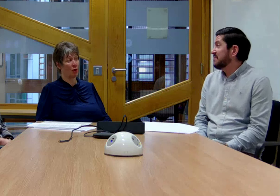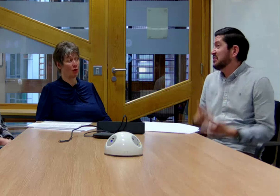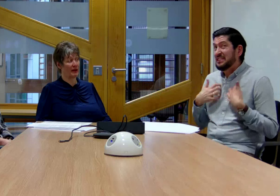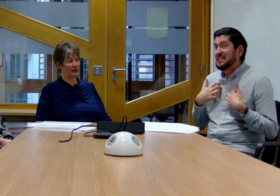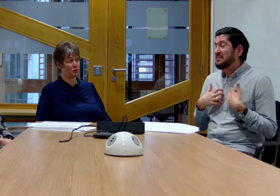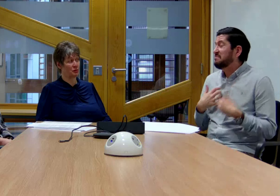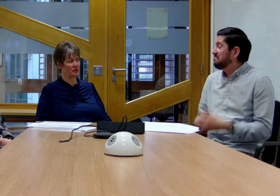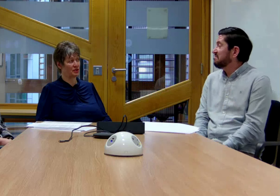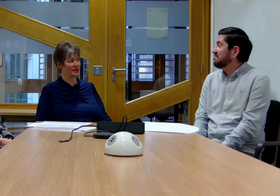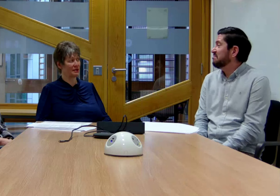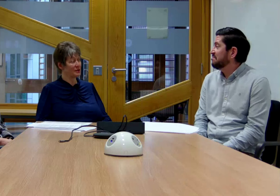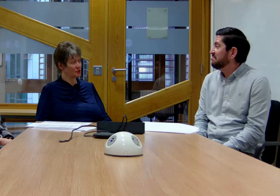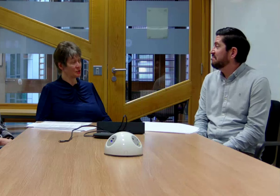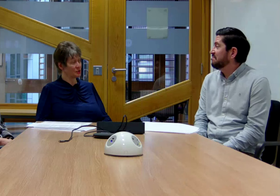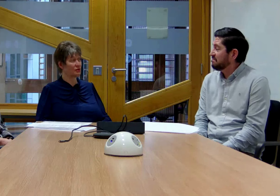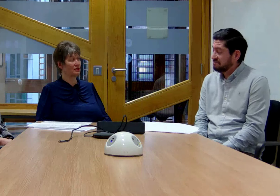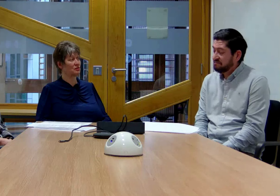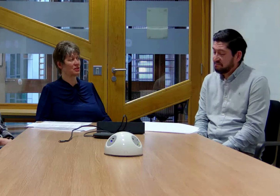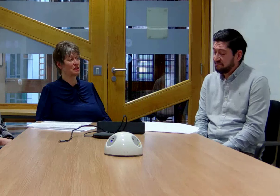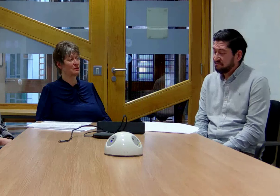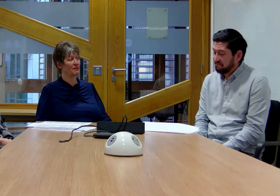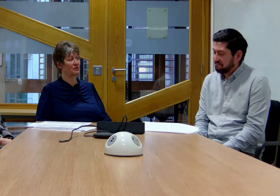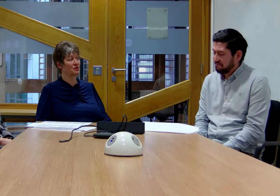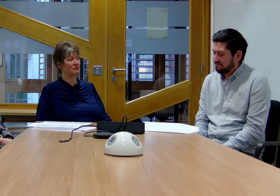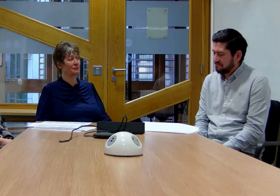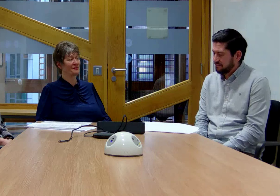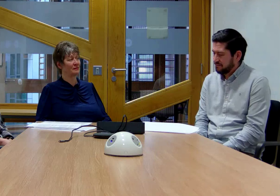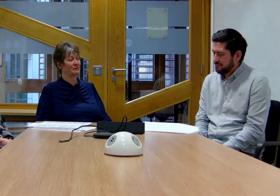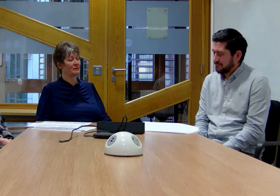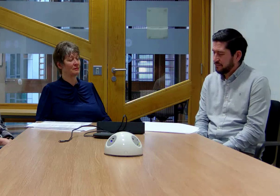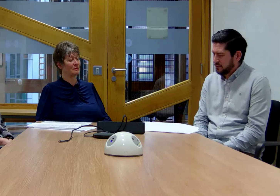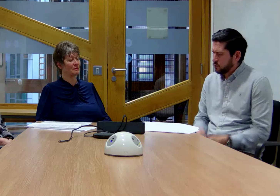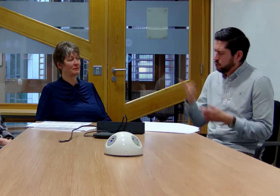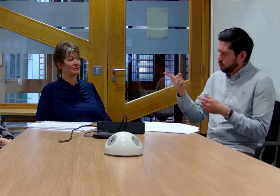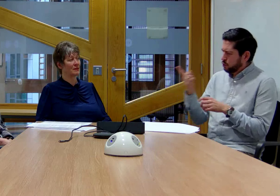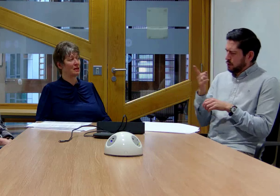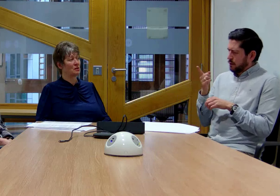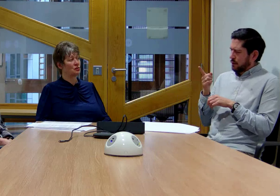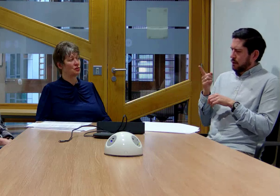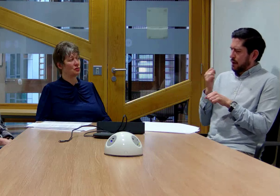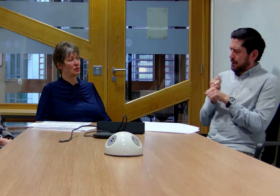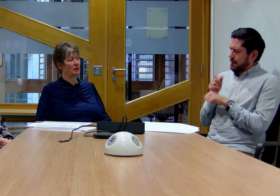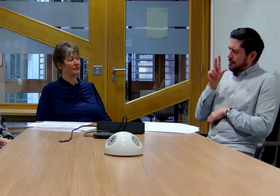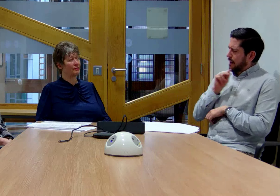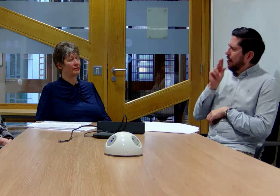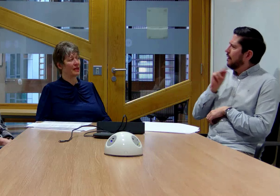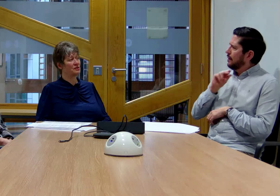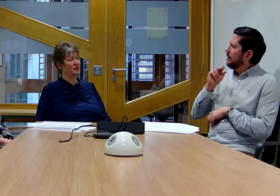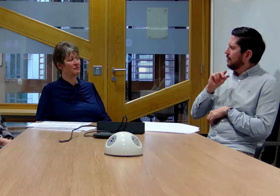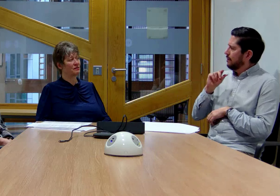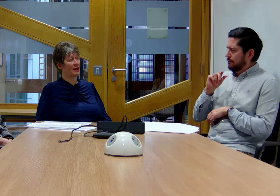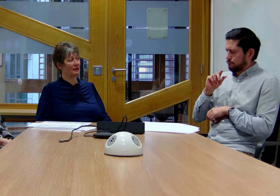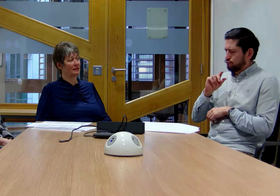of a more standardised spoken language that people of all backgrounds would understand. So it's a really interesting comparison.